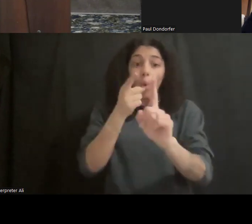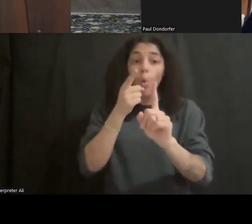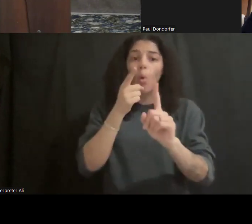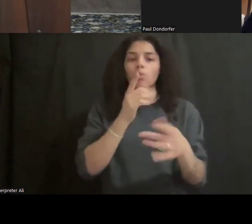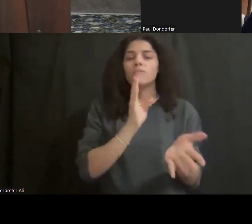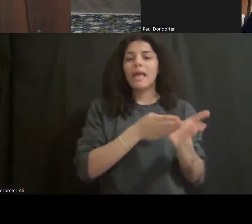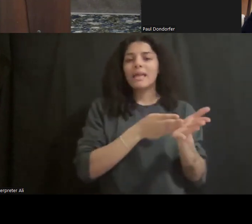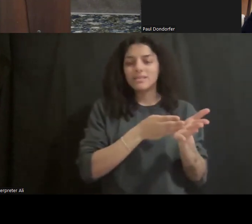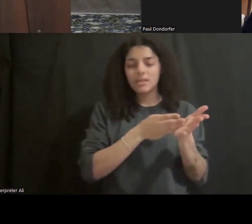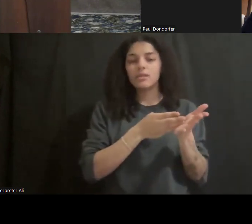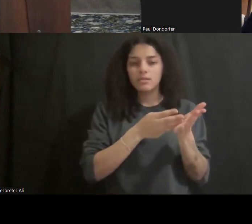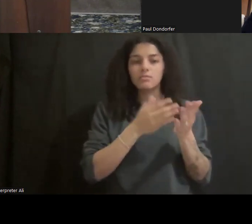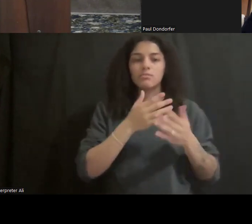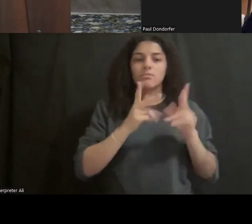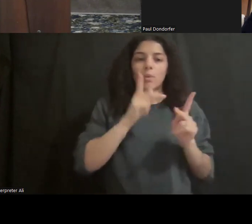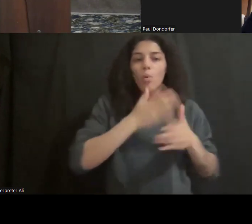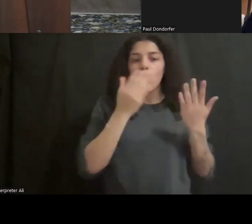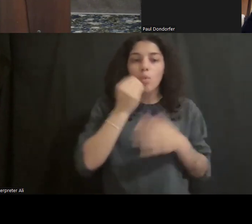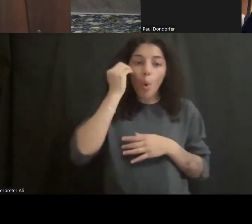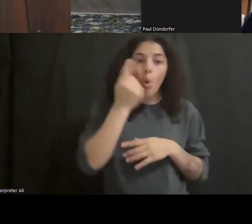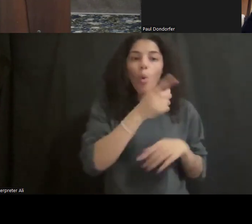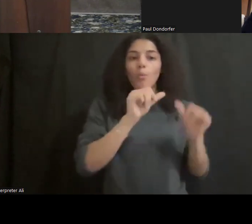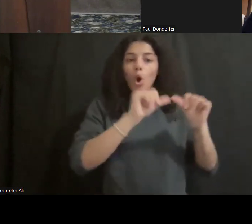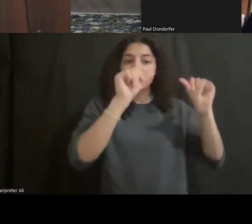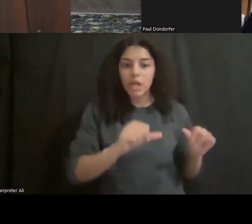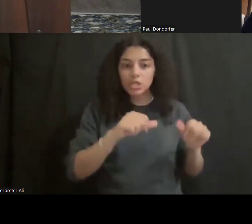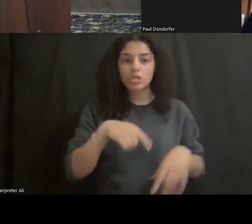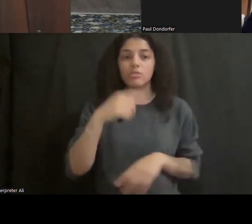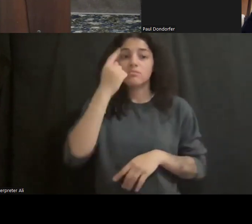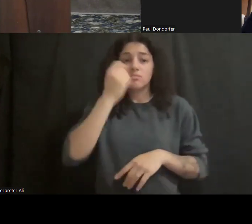is an urban design strategy using elements of the built environment to intentionally restrict